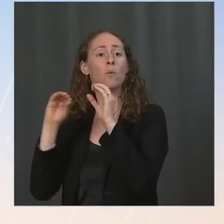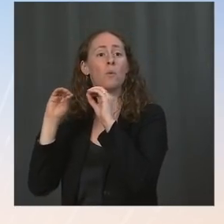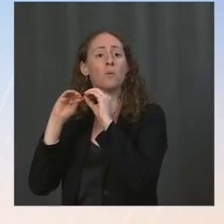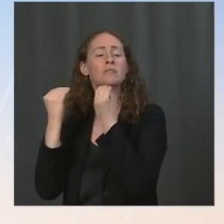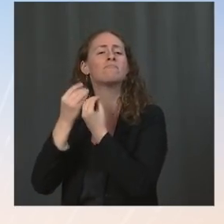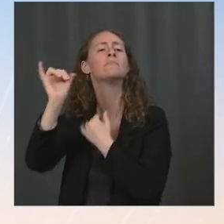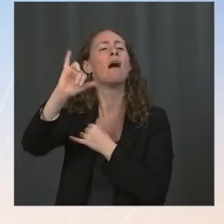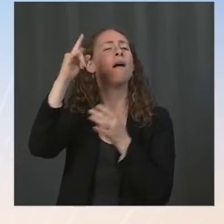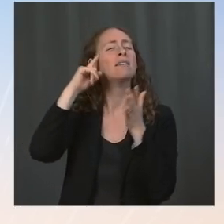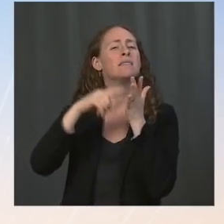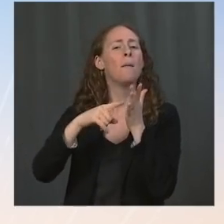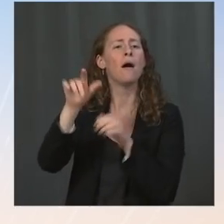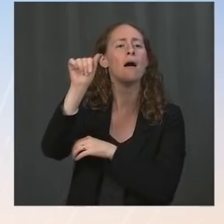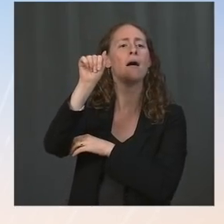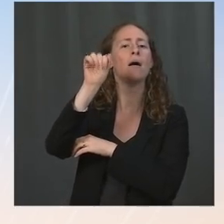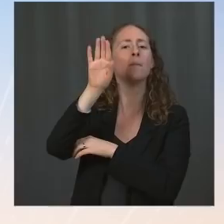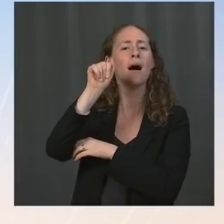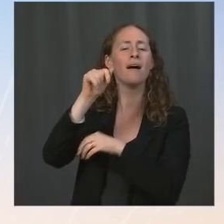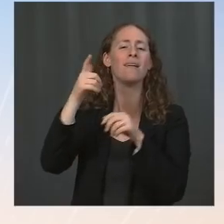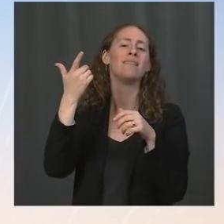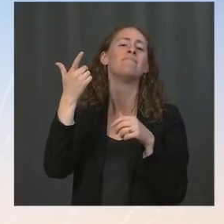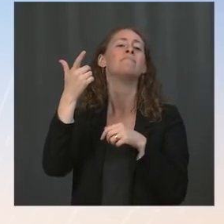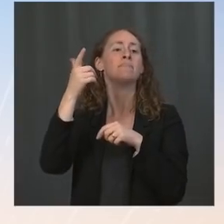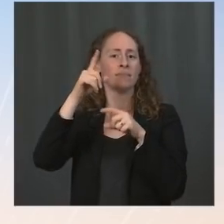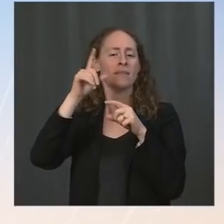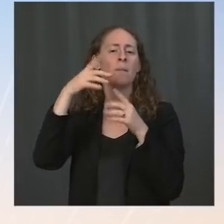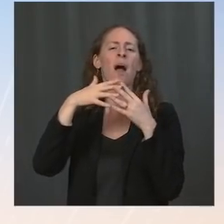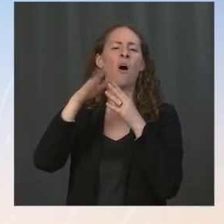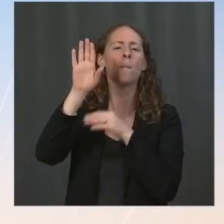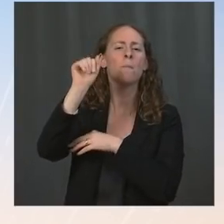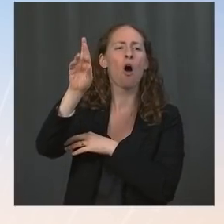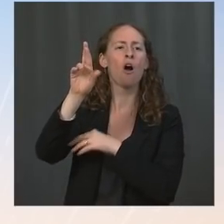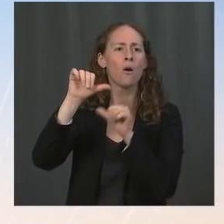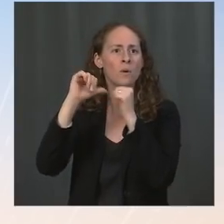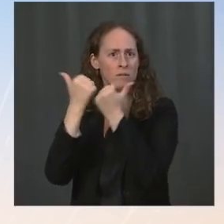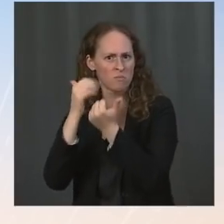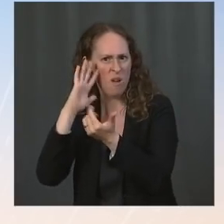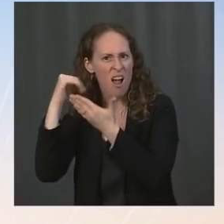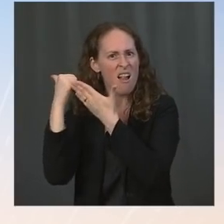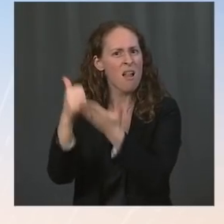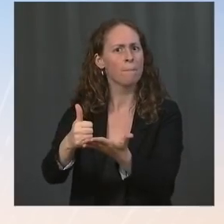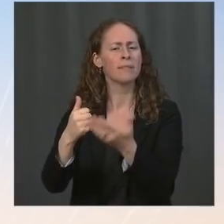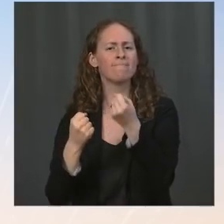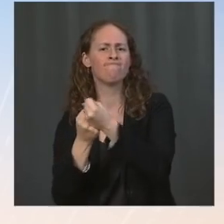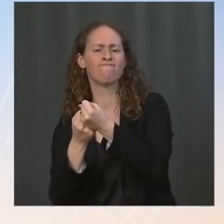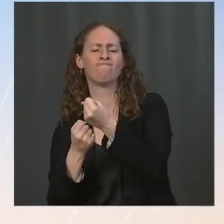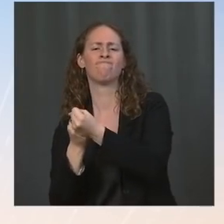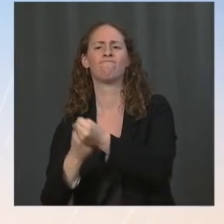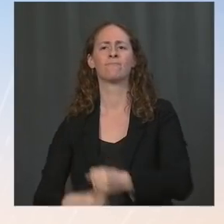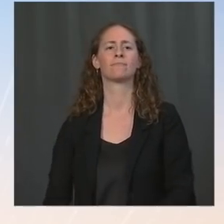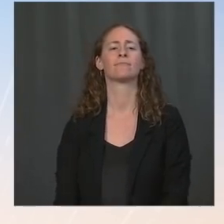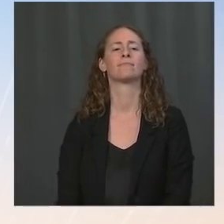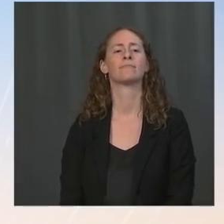and the National Housing Law Project -- have joined the commitment to immediate action. And on Thursday, we will join a nationwide emergency rental assistance program